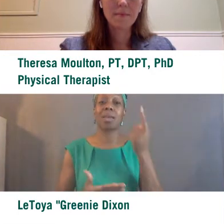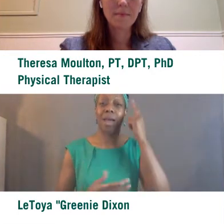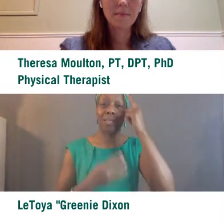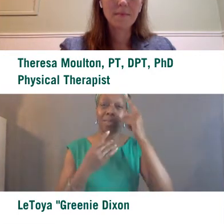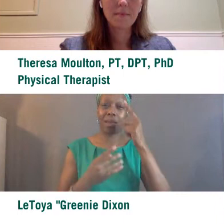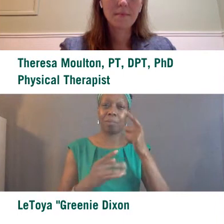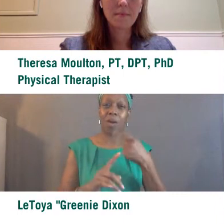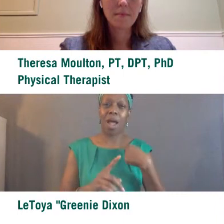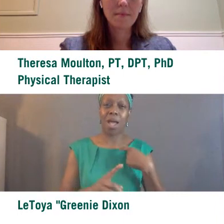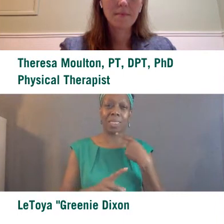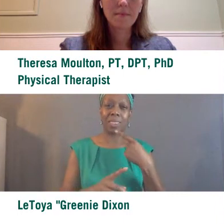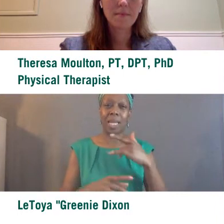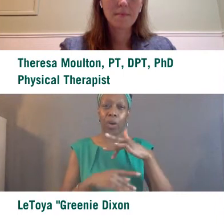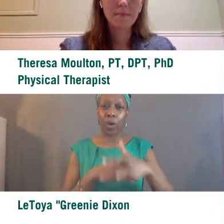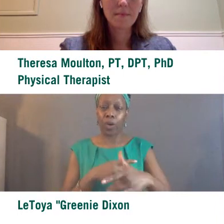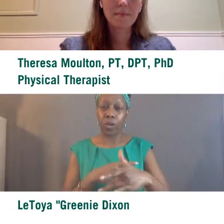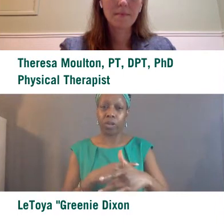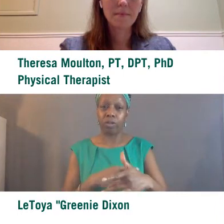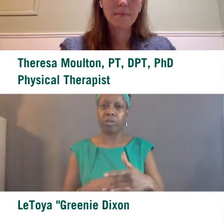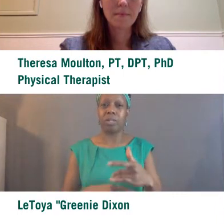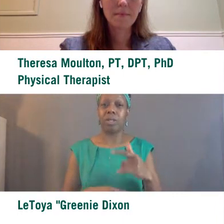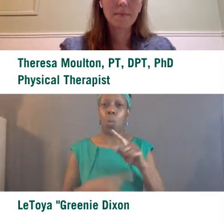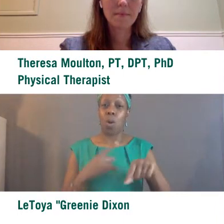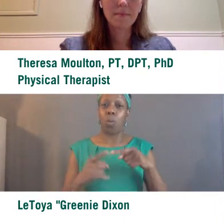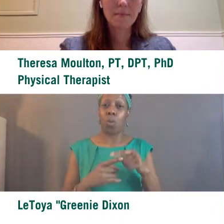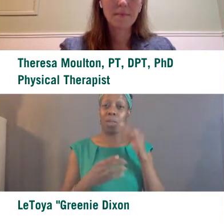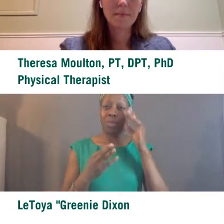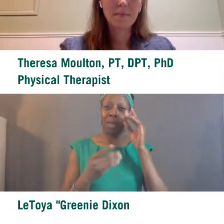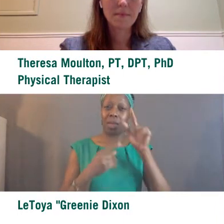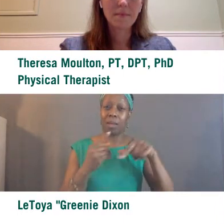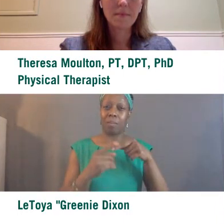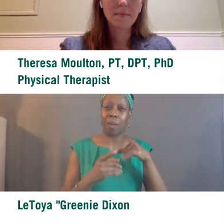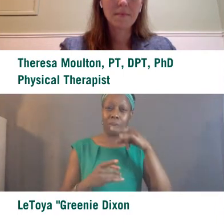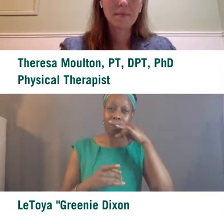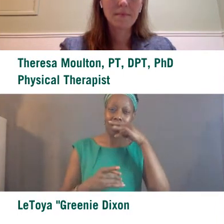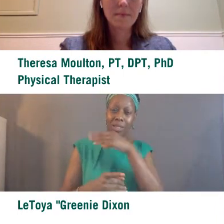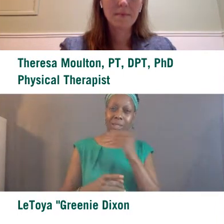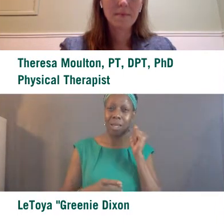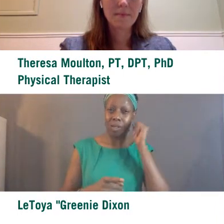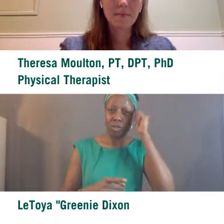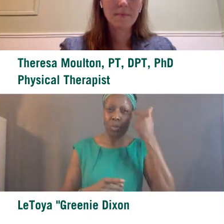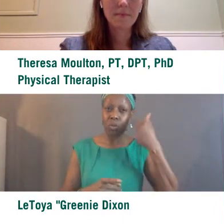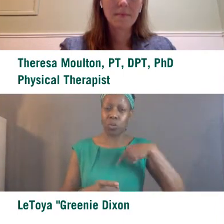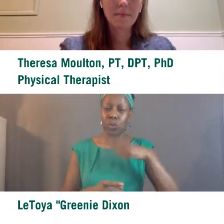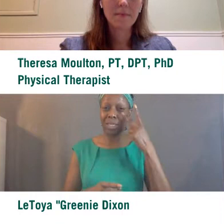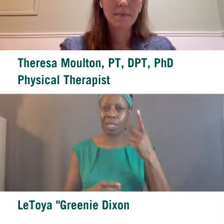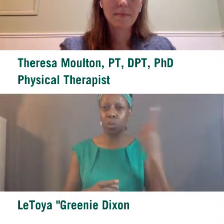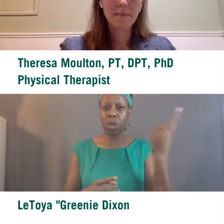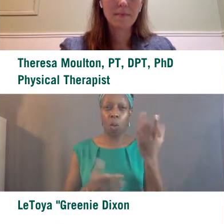when we're thinking about the kids that we see in adults we always want to consider what are the research studies